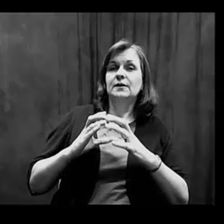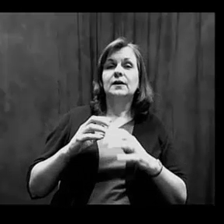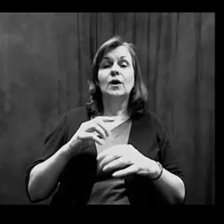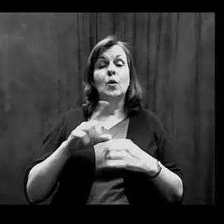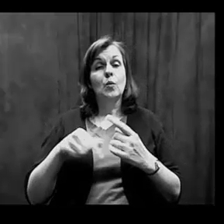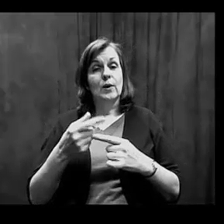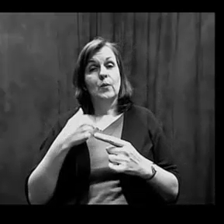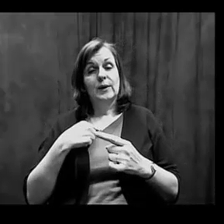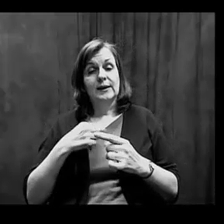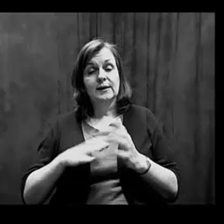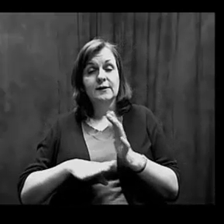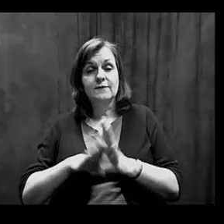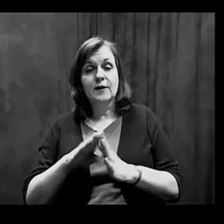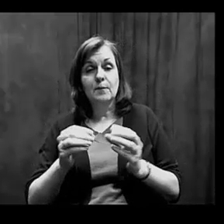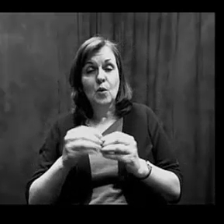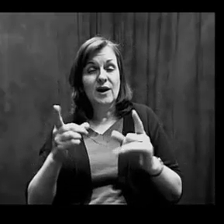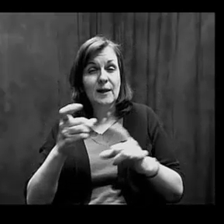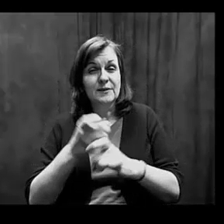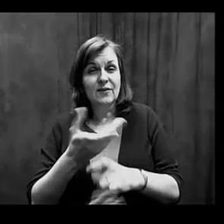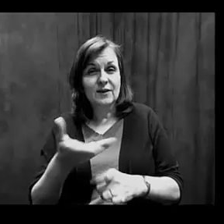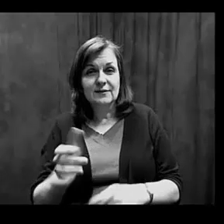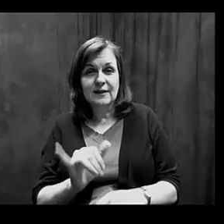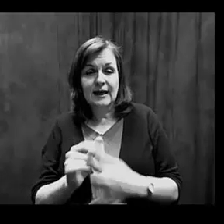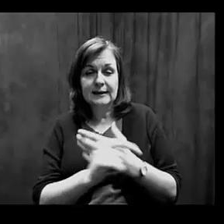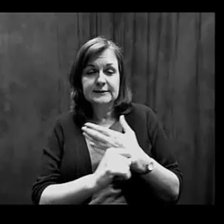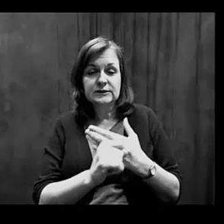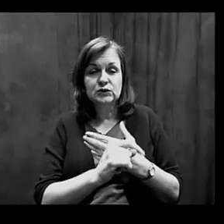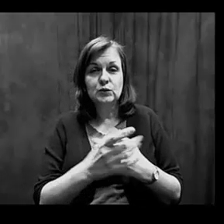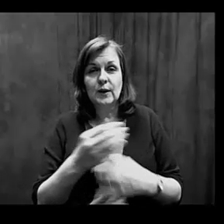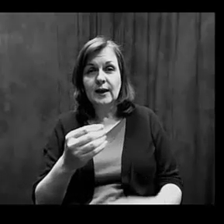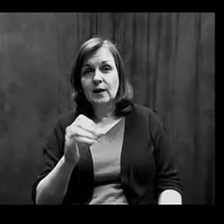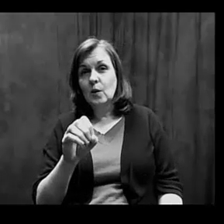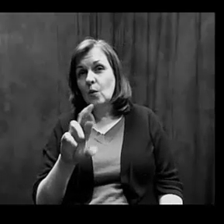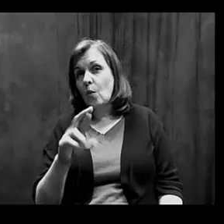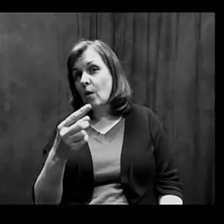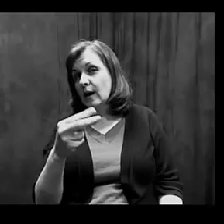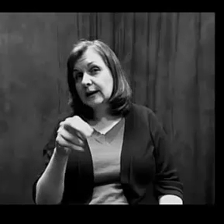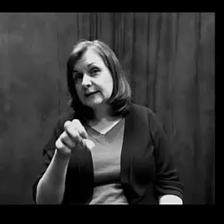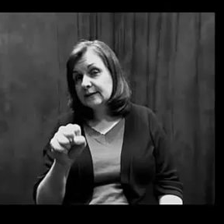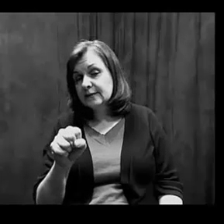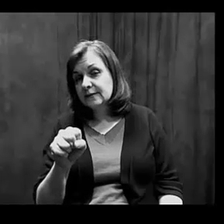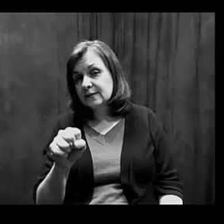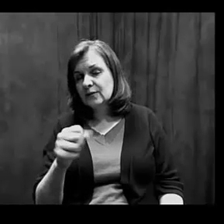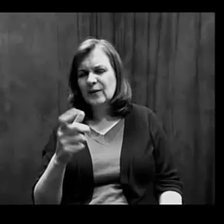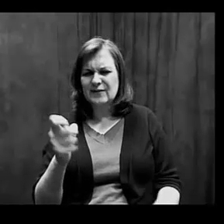in particular when we're developing more complex things like organs and tissues